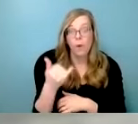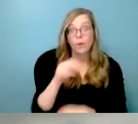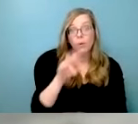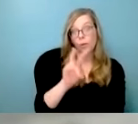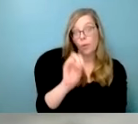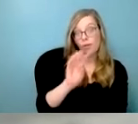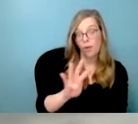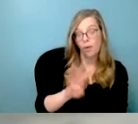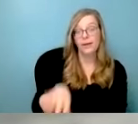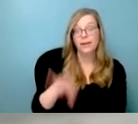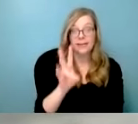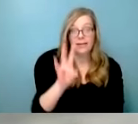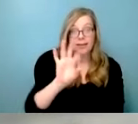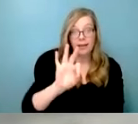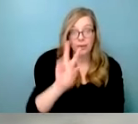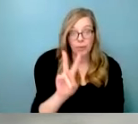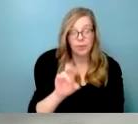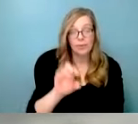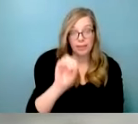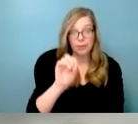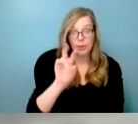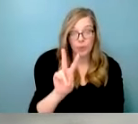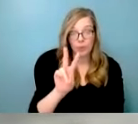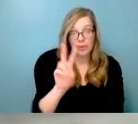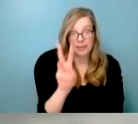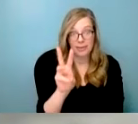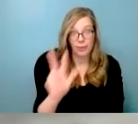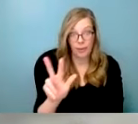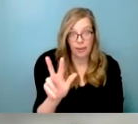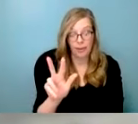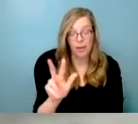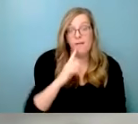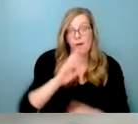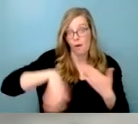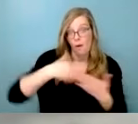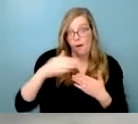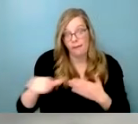seven 204 two zero two six three for all other information contact